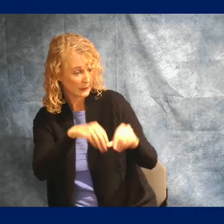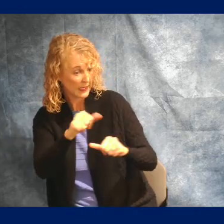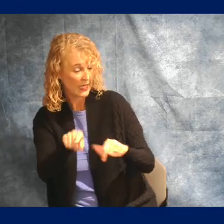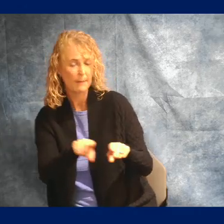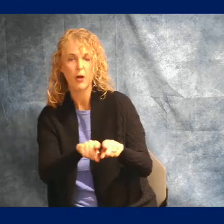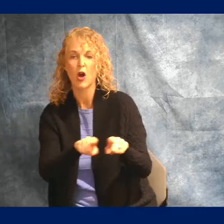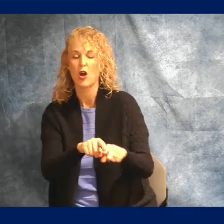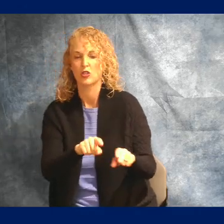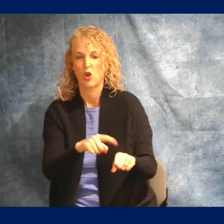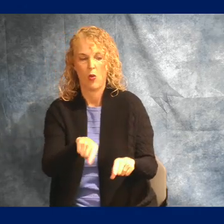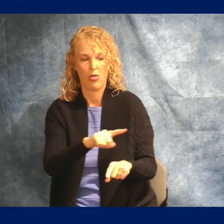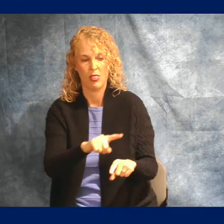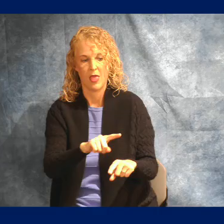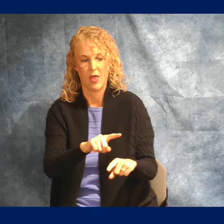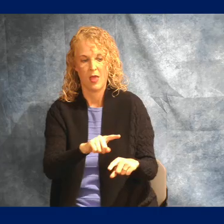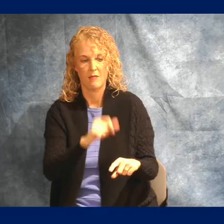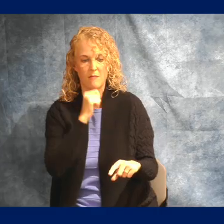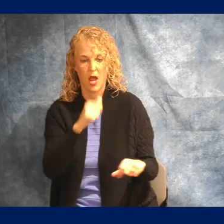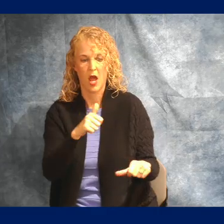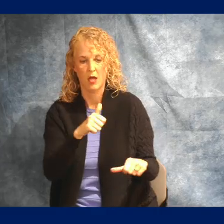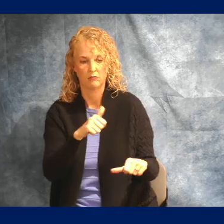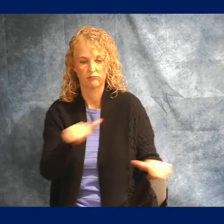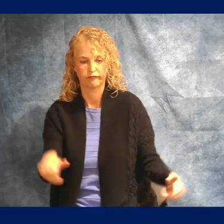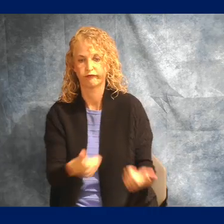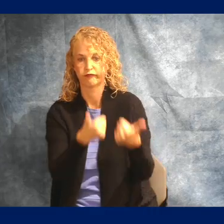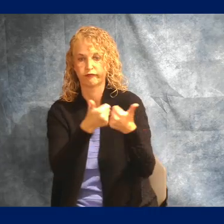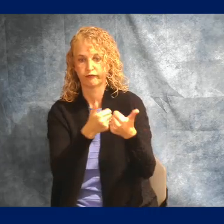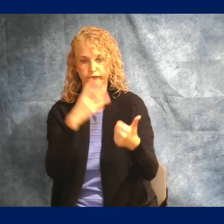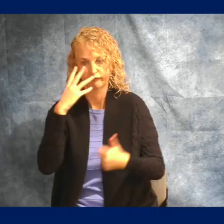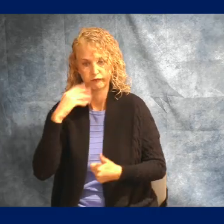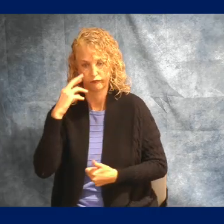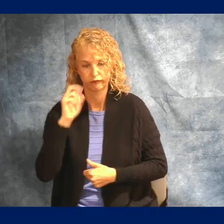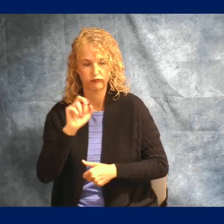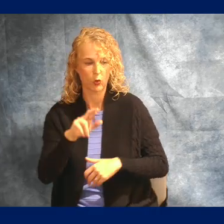or questions with their businesses. And our P partners at Alloy are happy to help us do that.